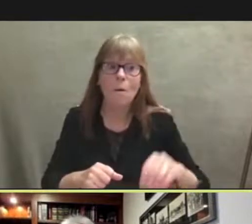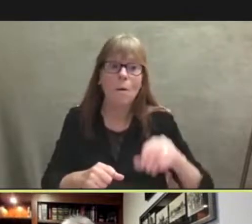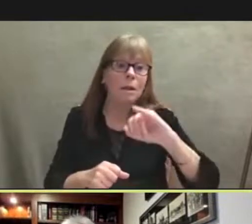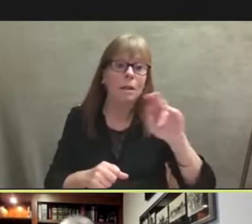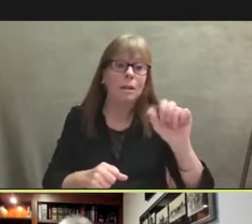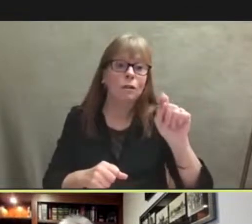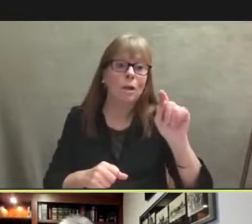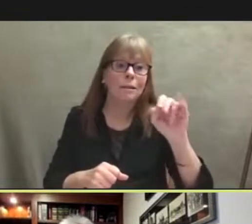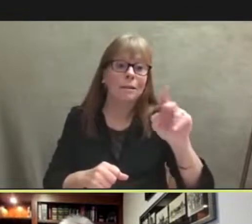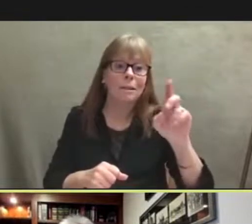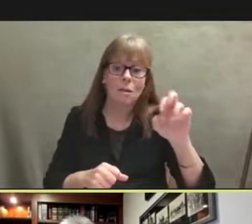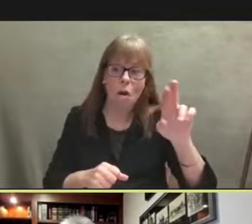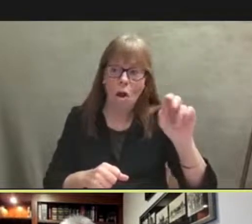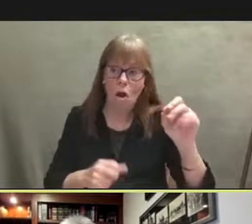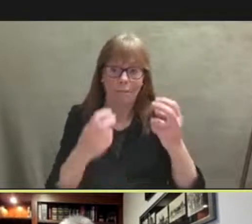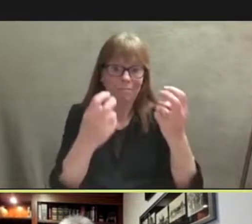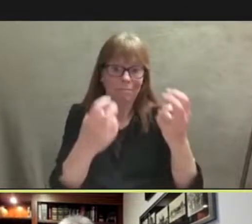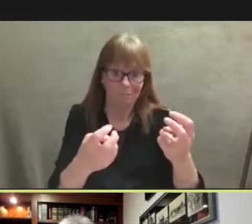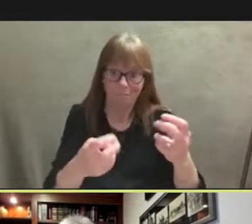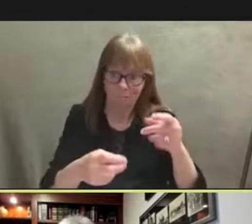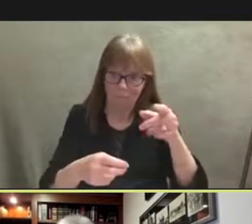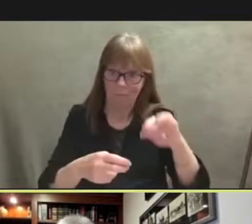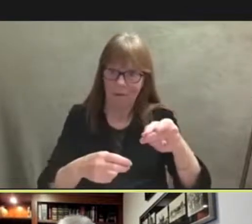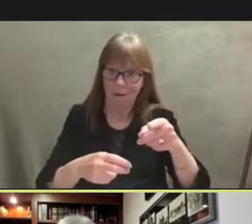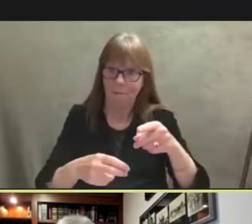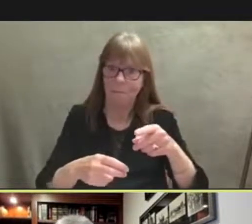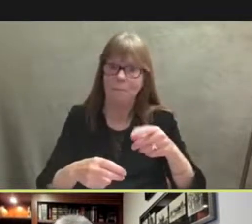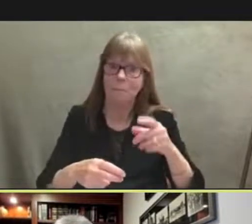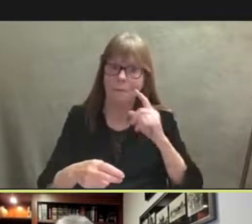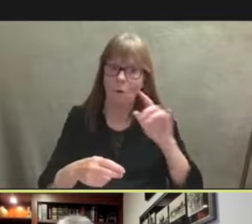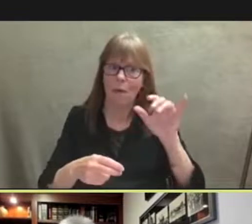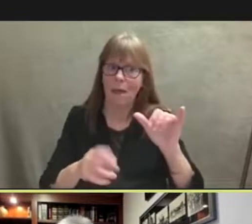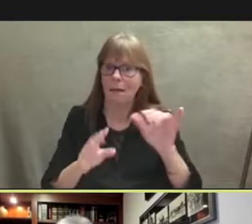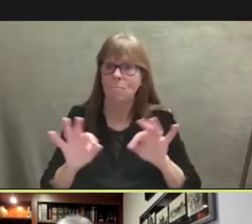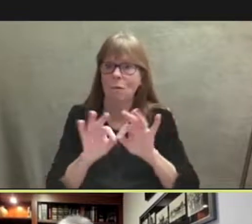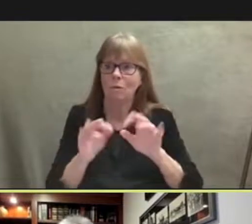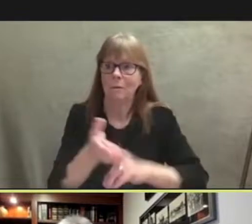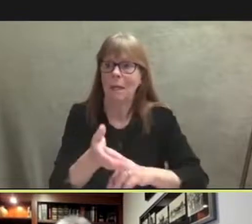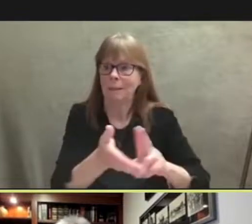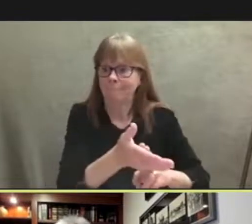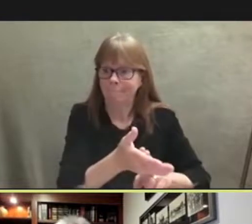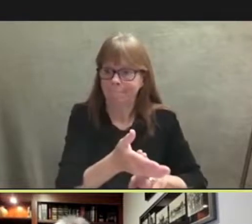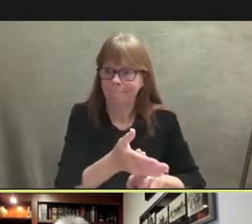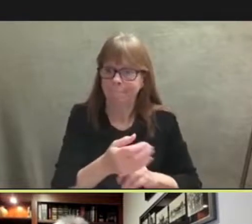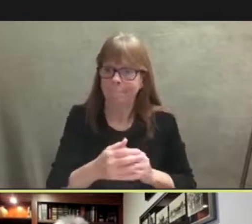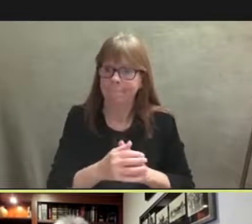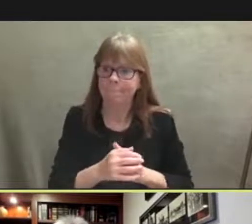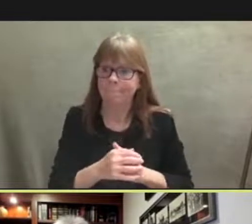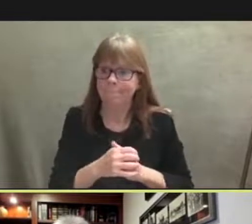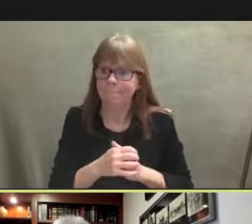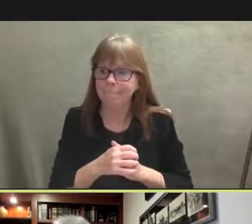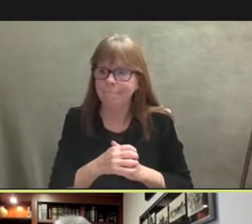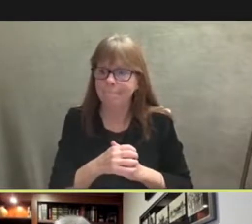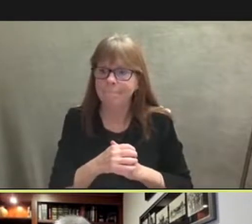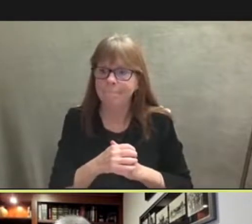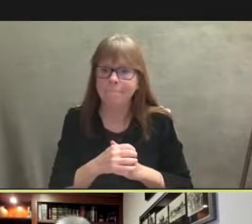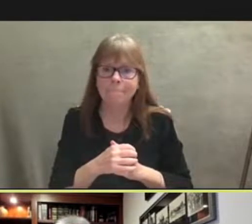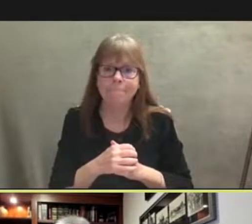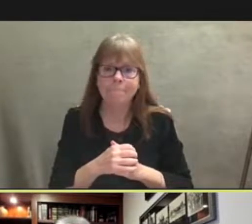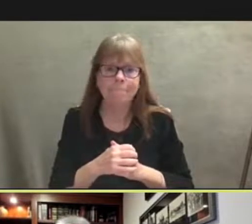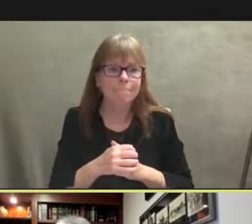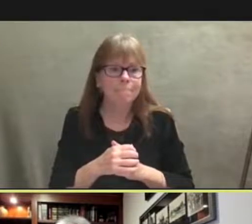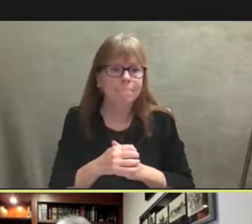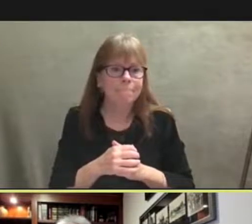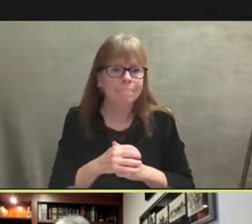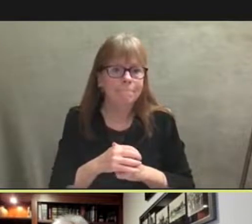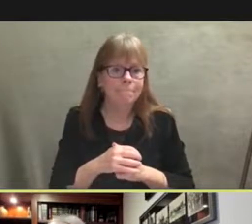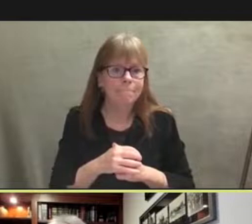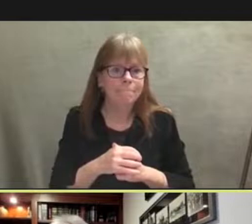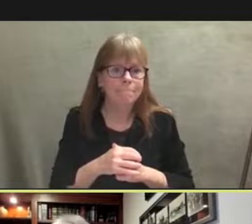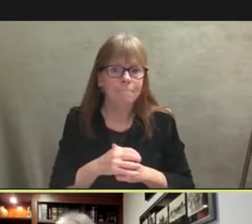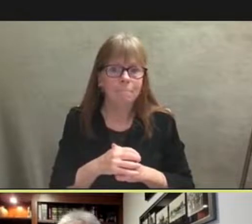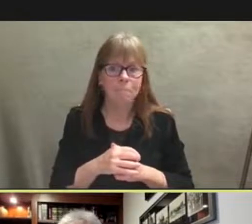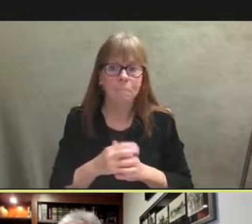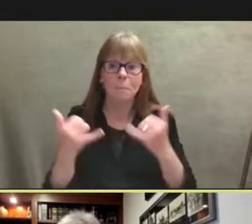accompanied the president on the stage for this historic signing. Today, our mission is to advise